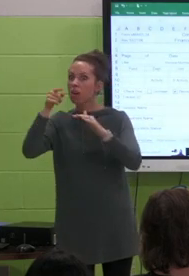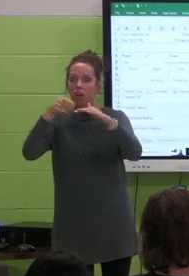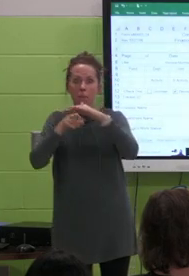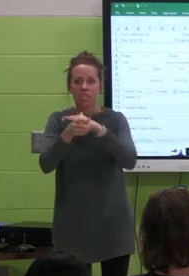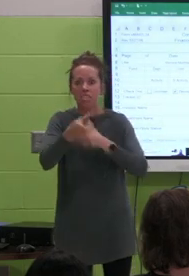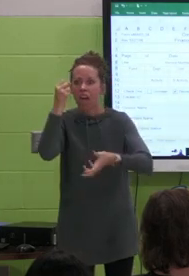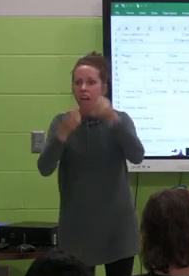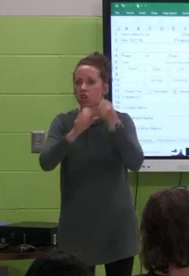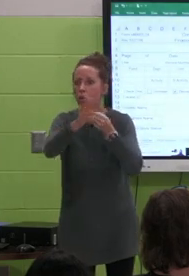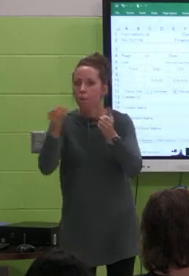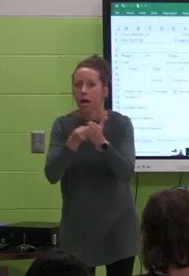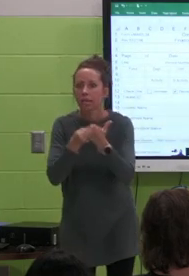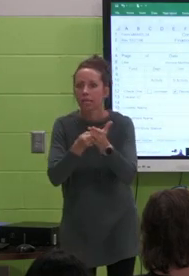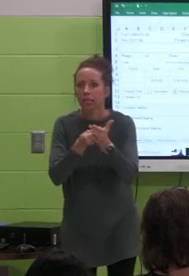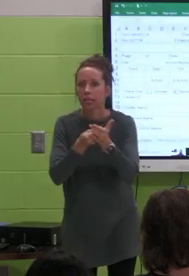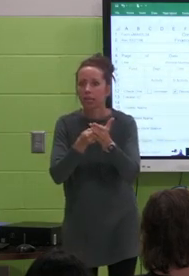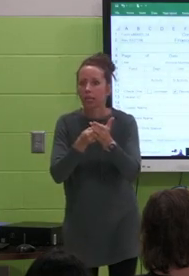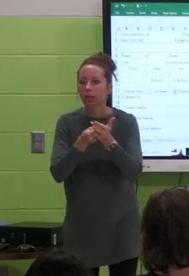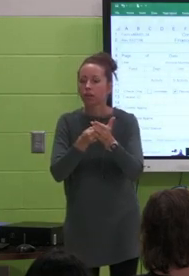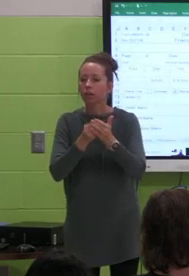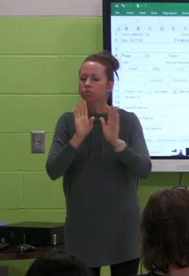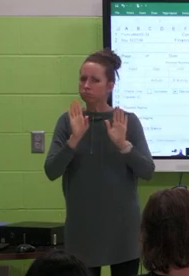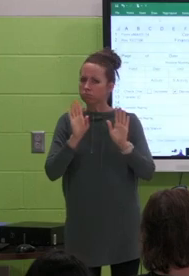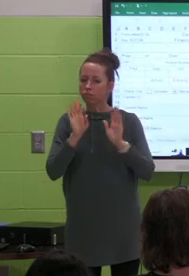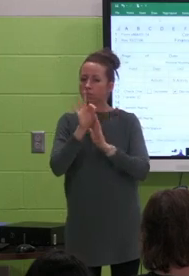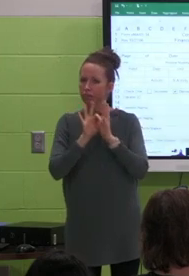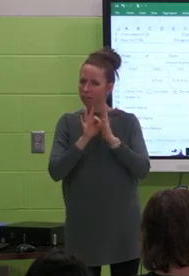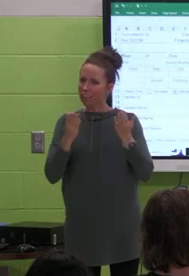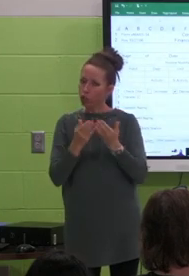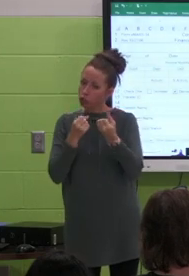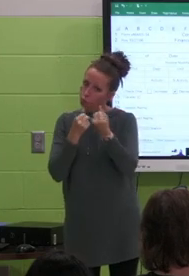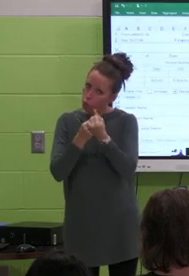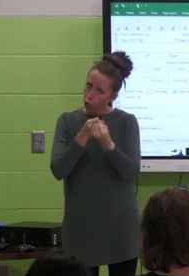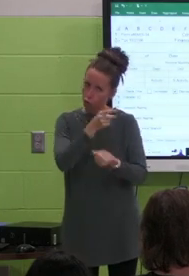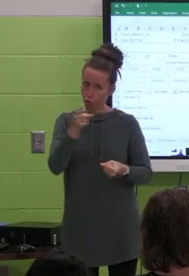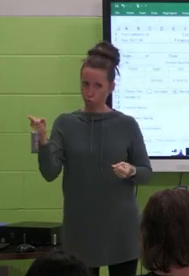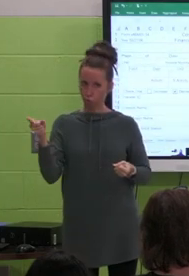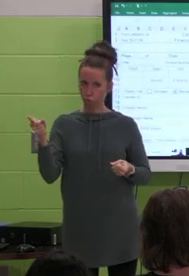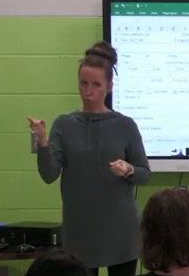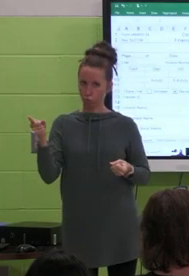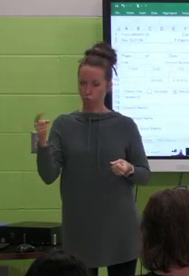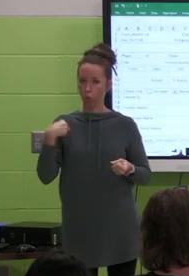um Frankfort we're not going to we're not we are here to support you we are here to give you the